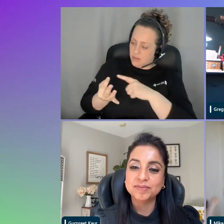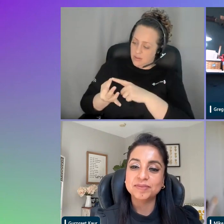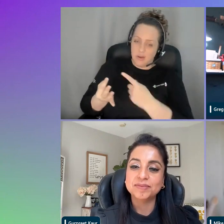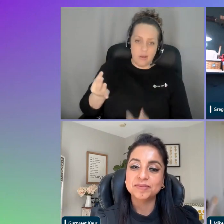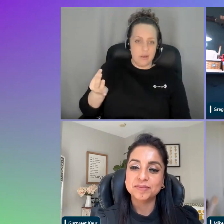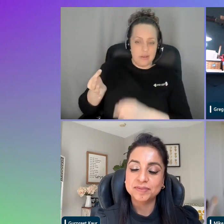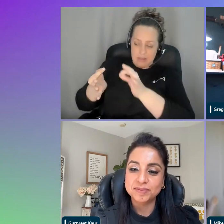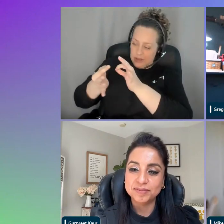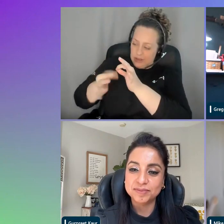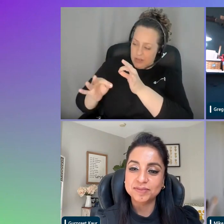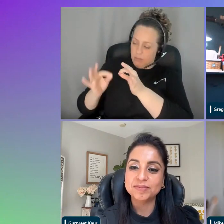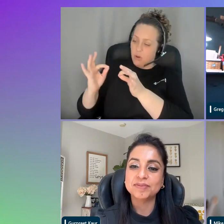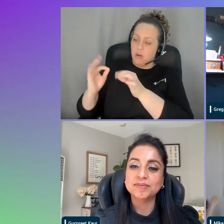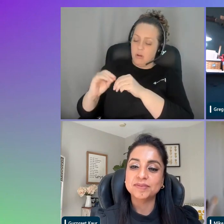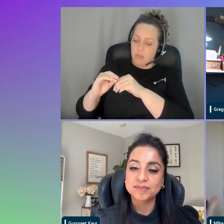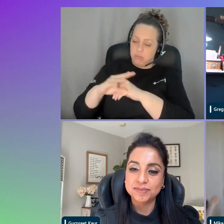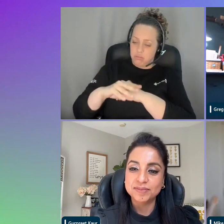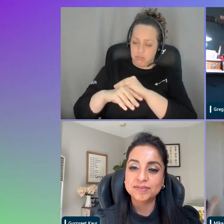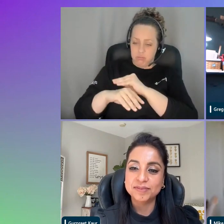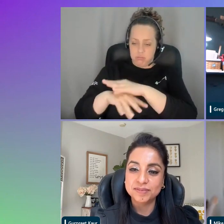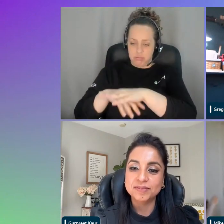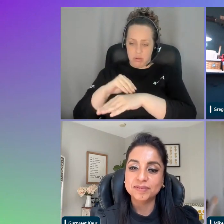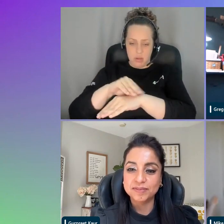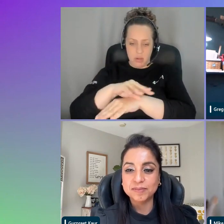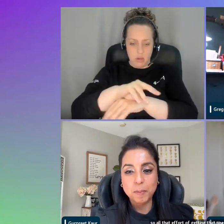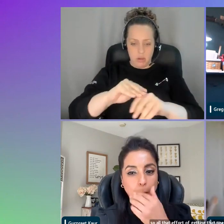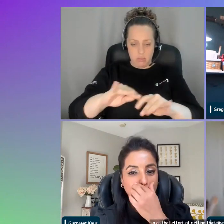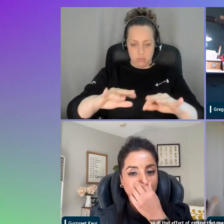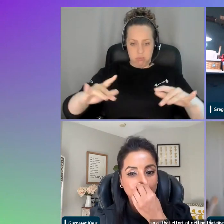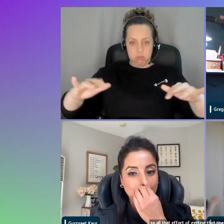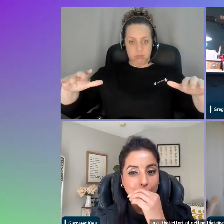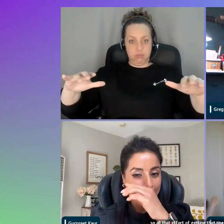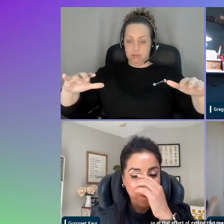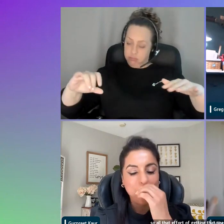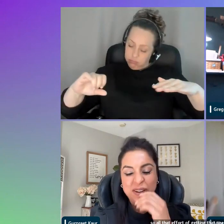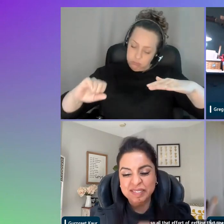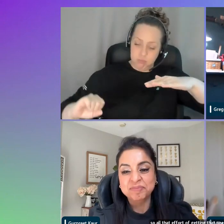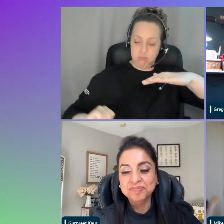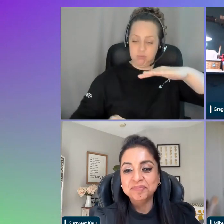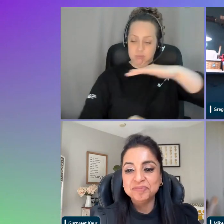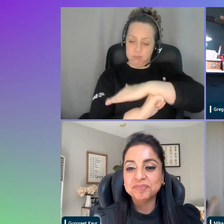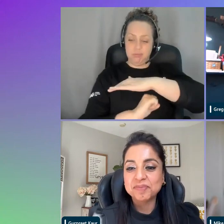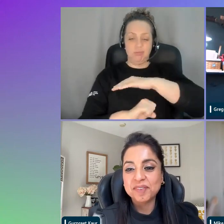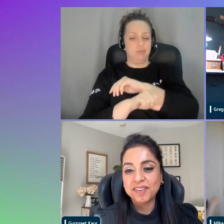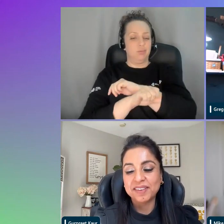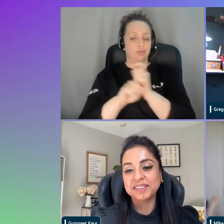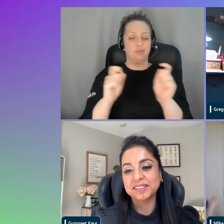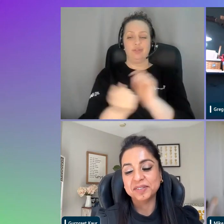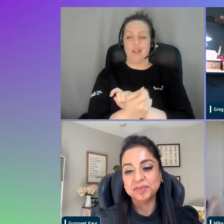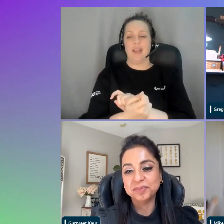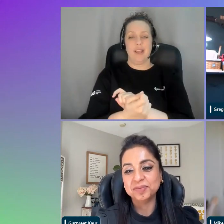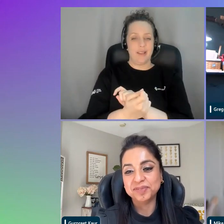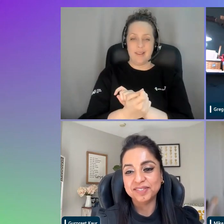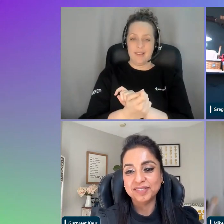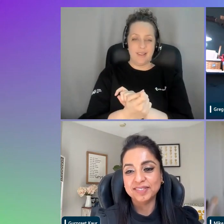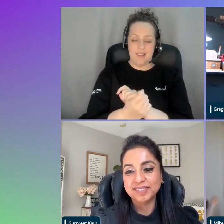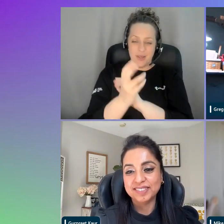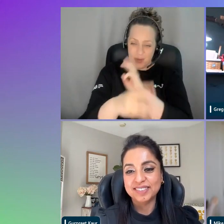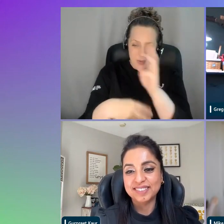effort of getting that one product right fed into the next one, and then all of a sudden we're on this platform that's changing the planet and who knew? Nobody knew. Even when we.